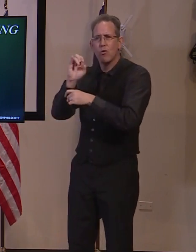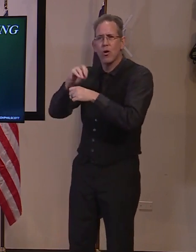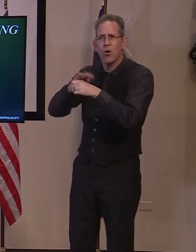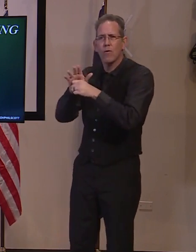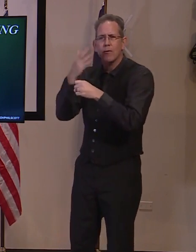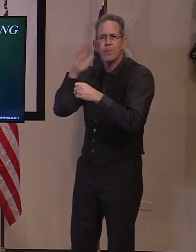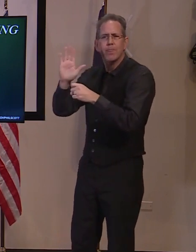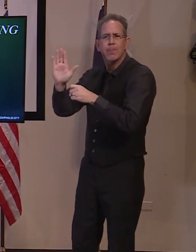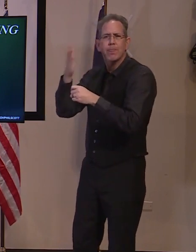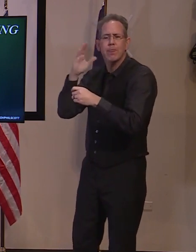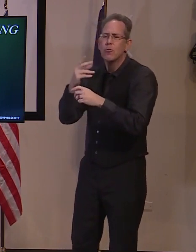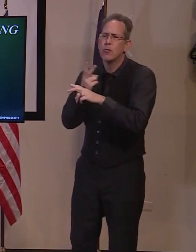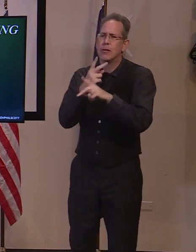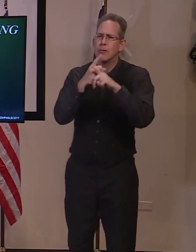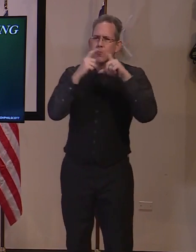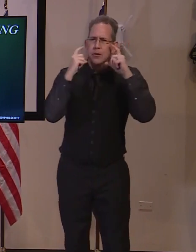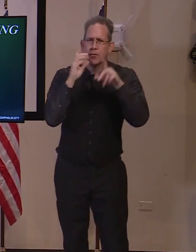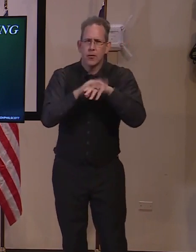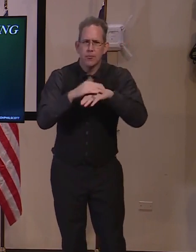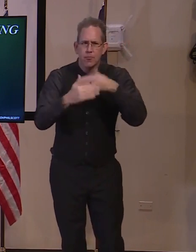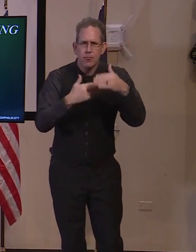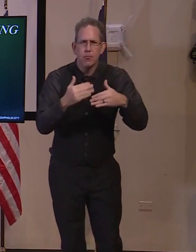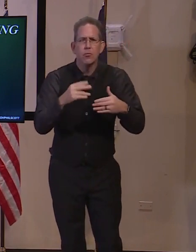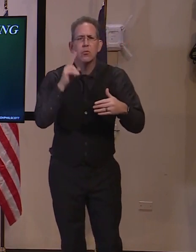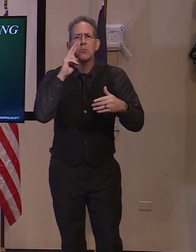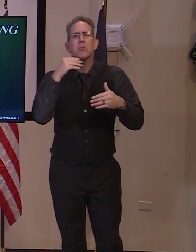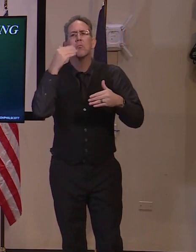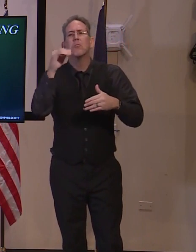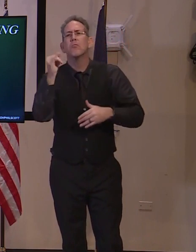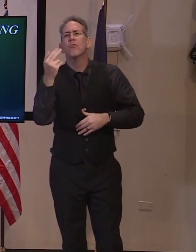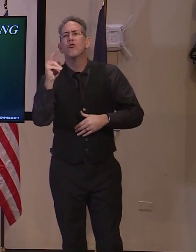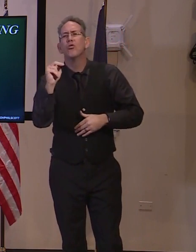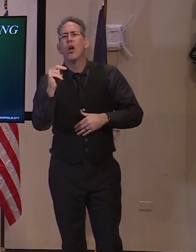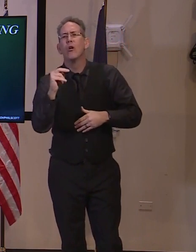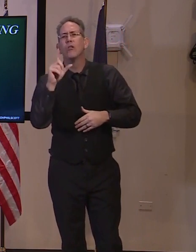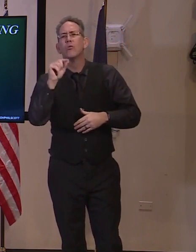conditions after the holiday vacation. I wanted to highlight today that our